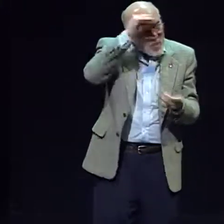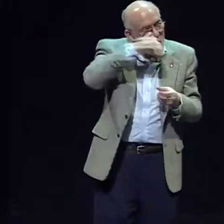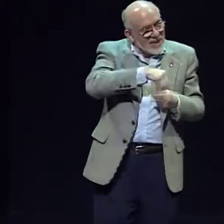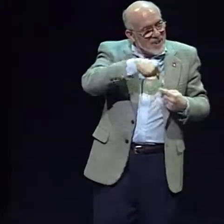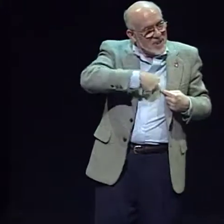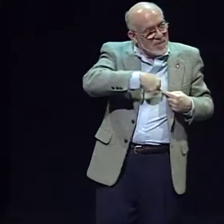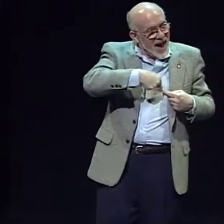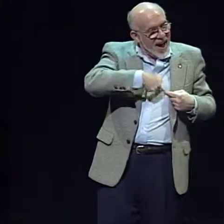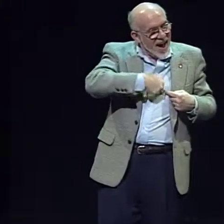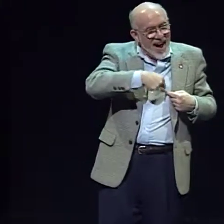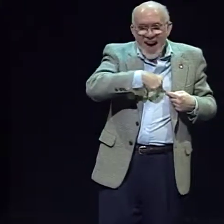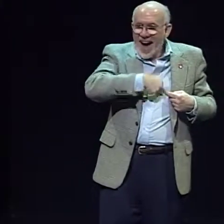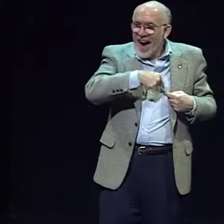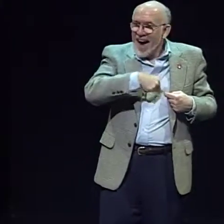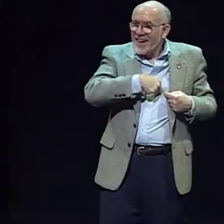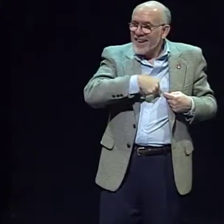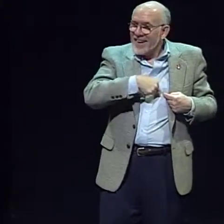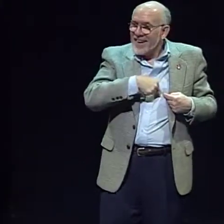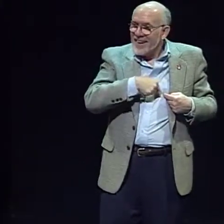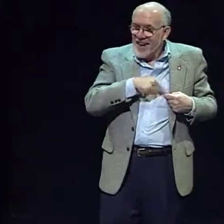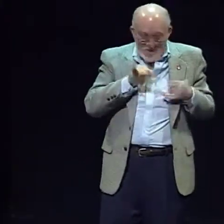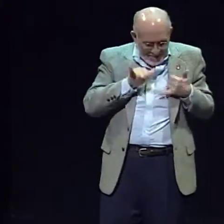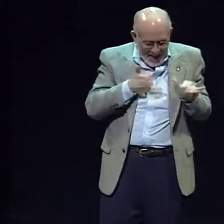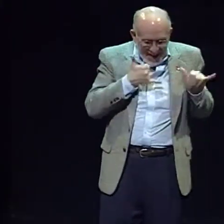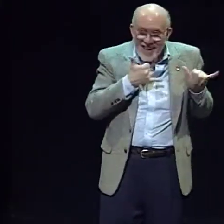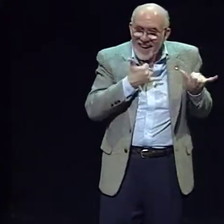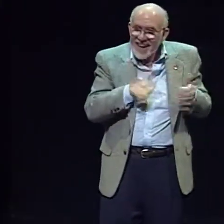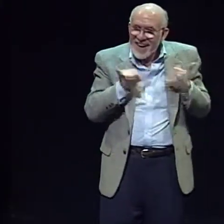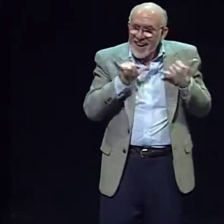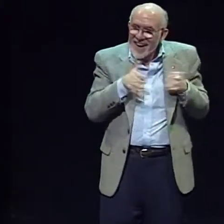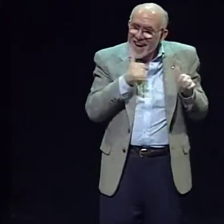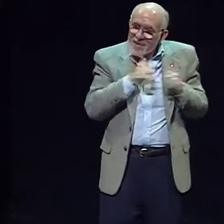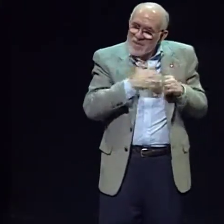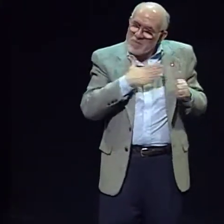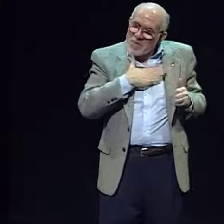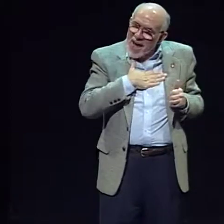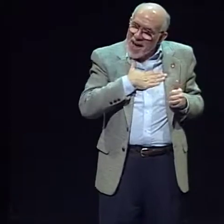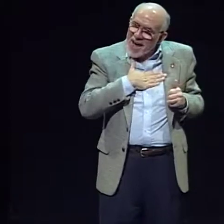AND BEING IN TOUCH WITH ONE'S LITTLE CHILD, YOUR INNER CHILD,